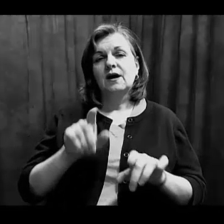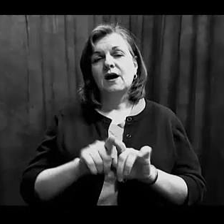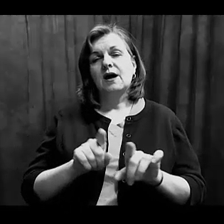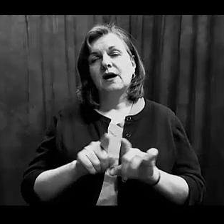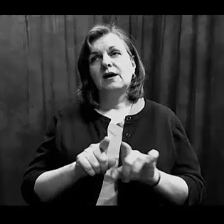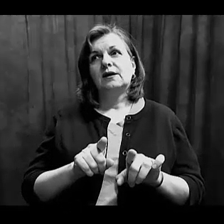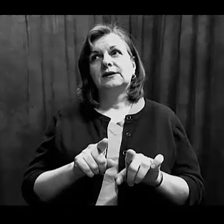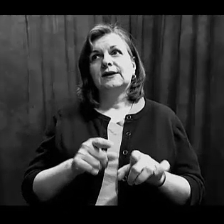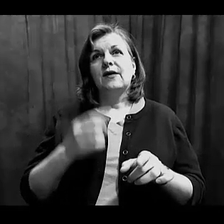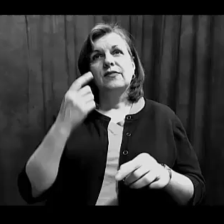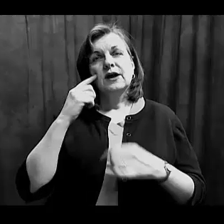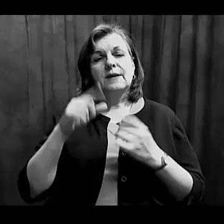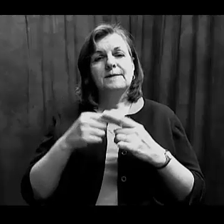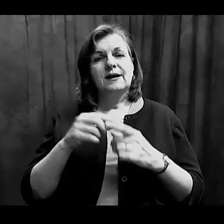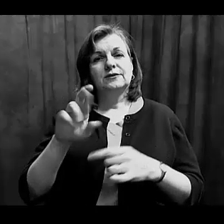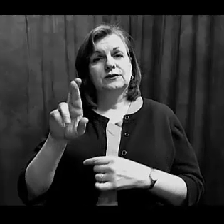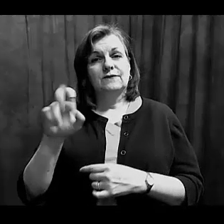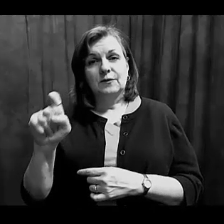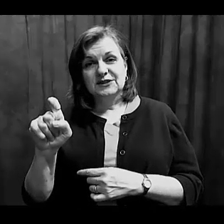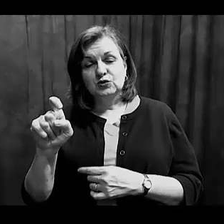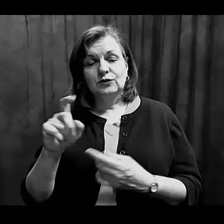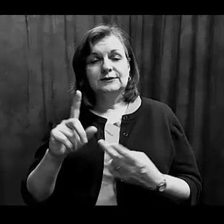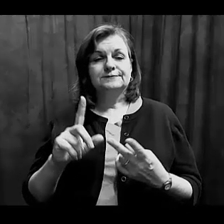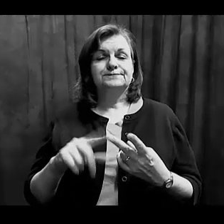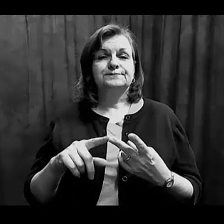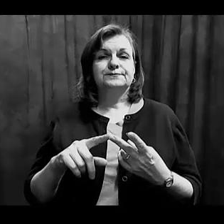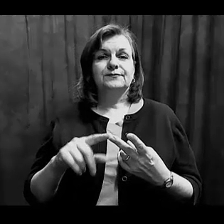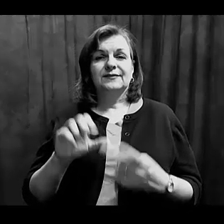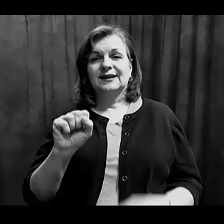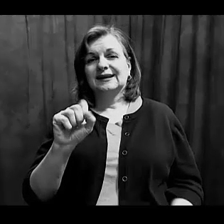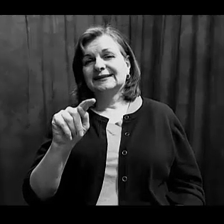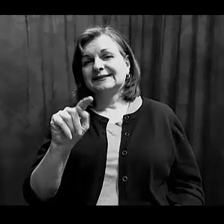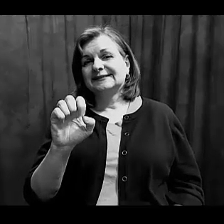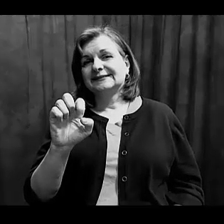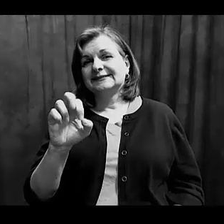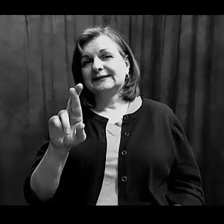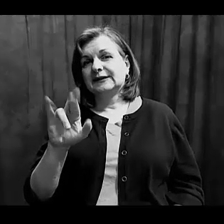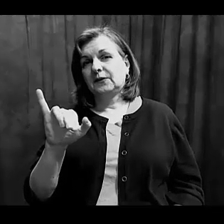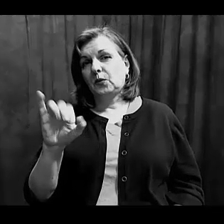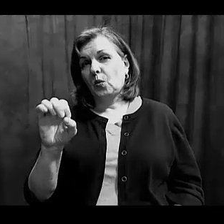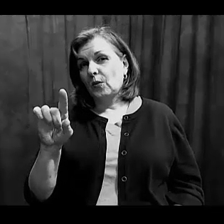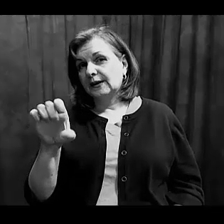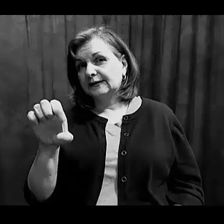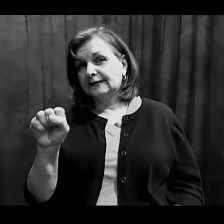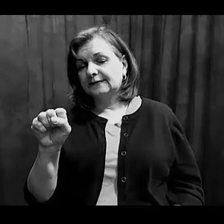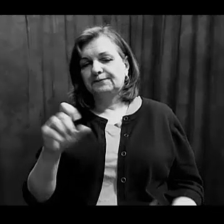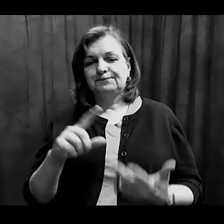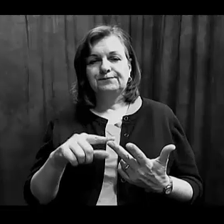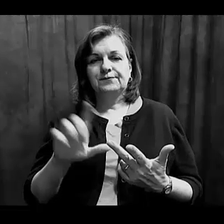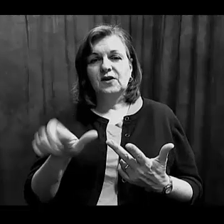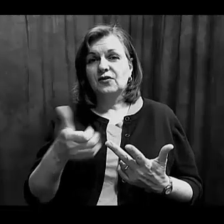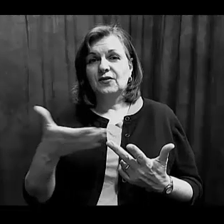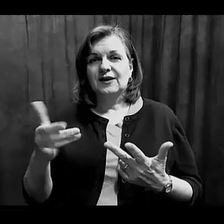we often think about things like pharmaceuticals we look at steroids we look at